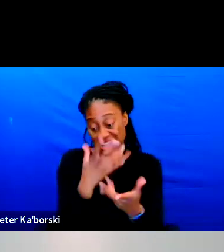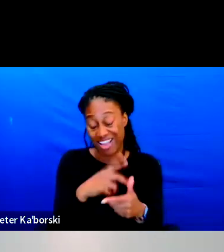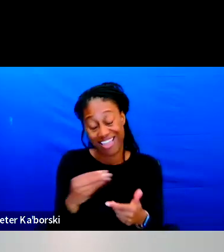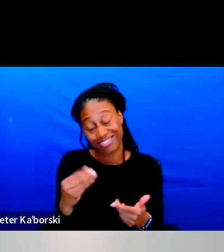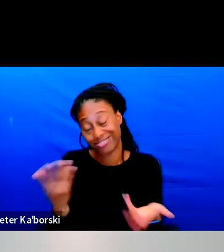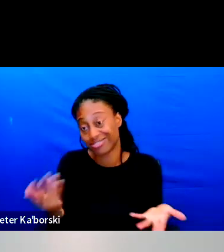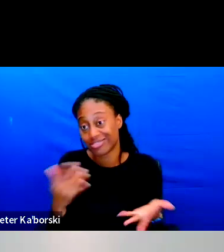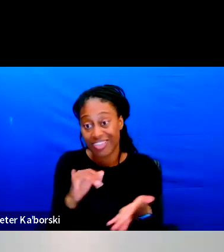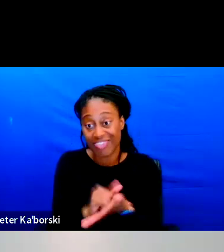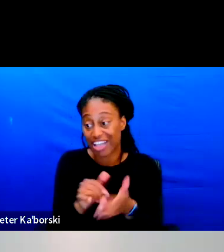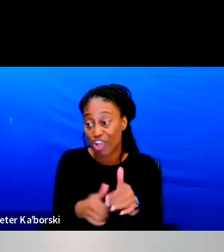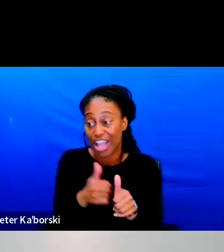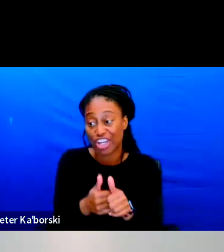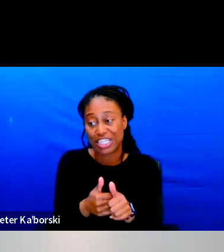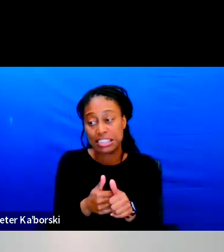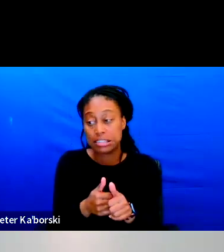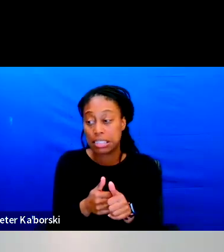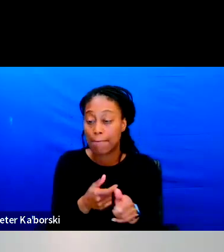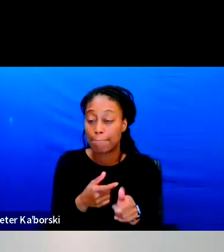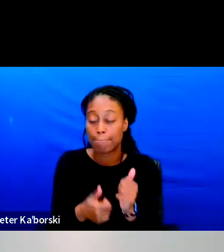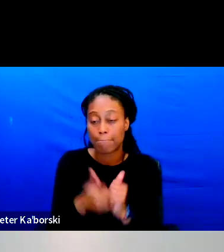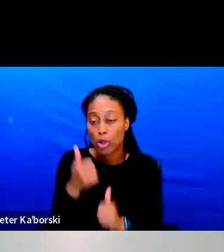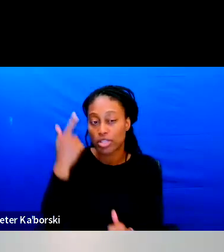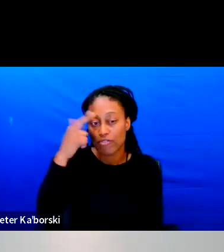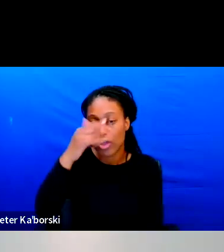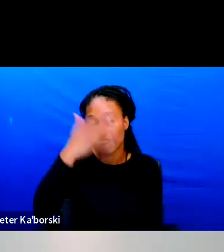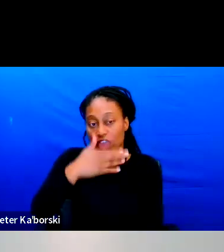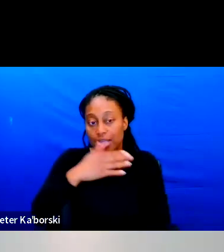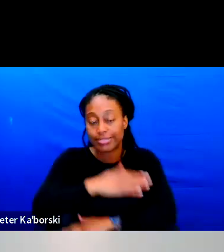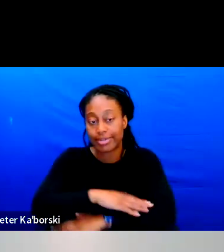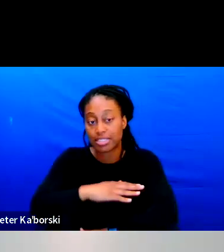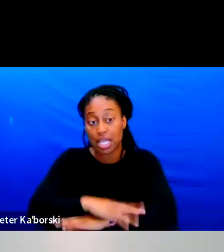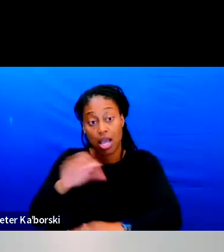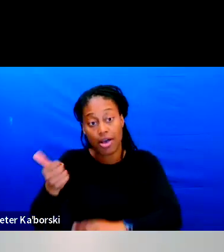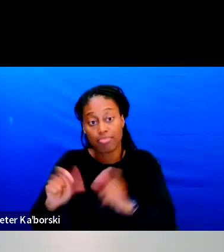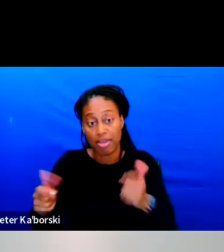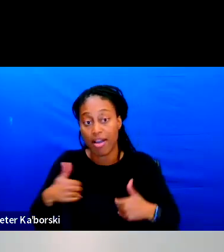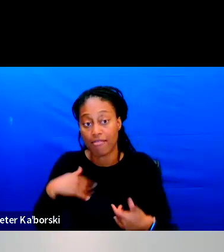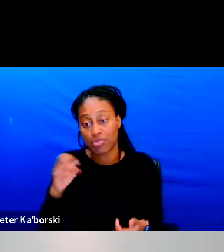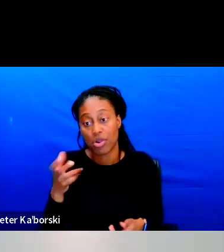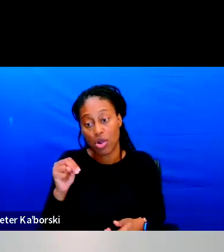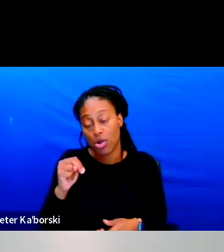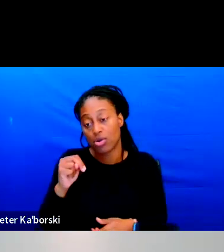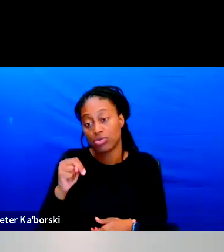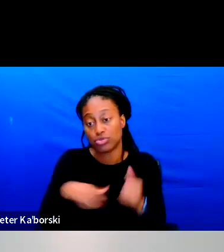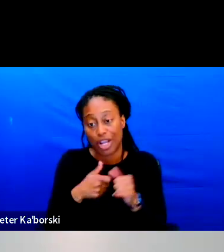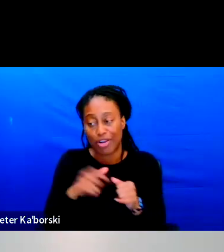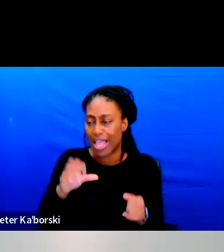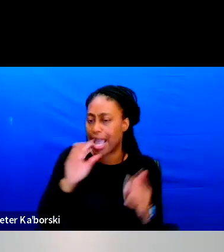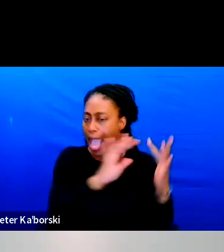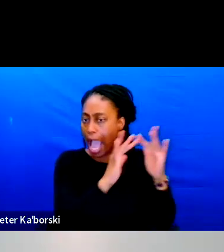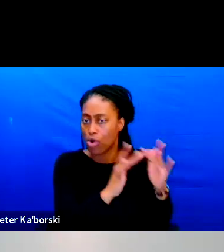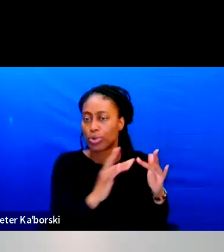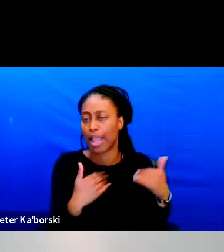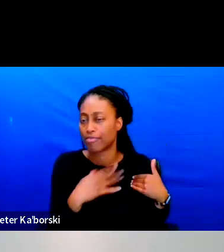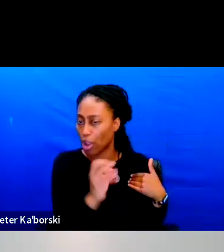Sandra McBroom: That tracker is mainly for the front desk, and then other people have their own trackers, I do believe, like outreach they. They keep track of their intakes as well.